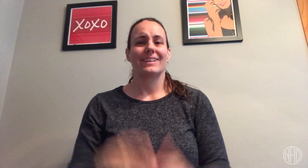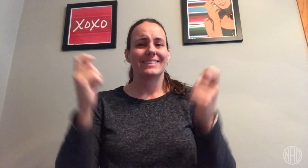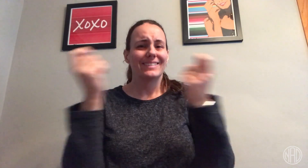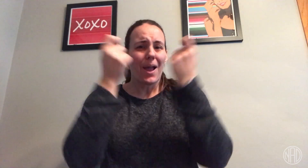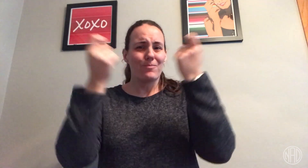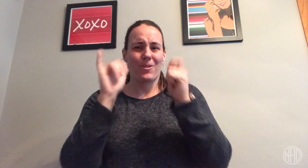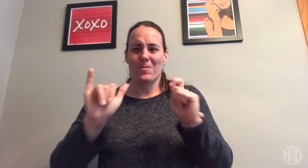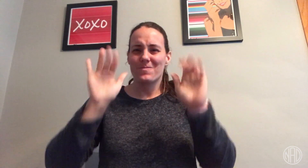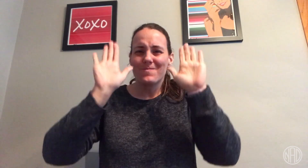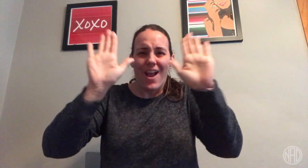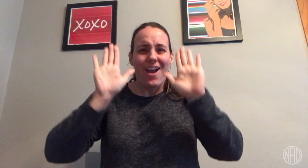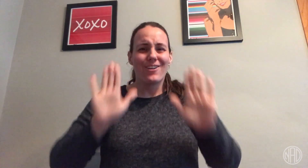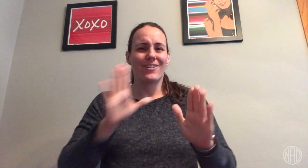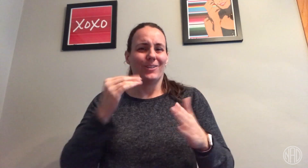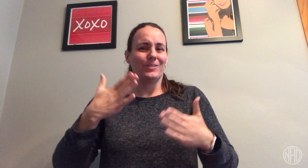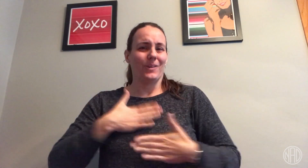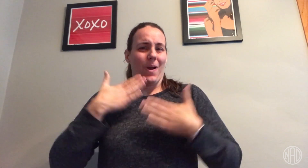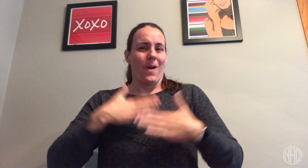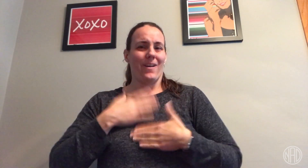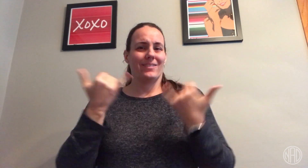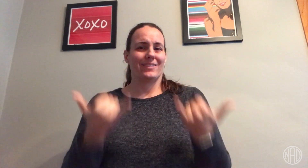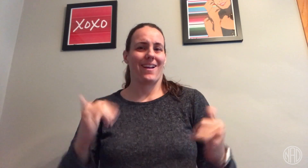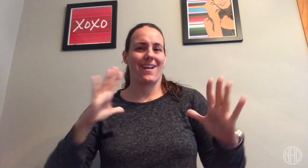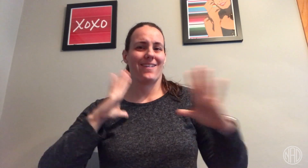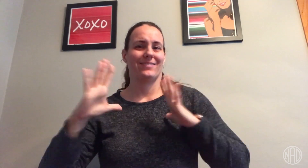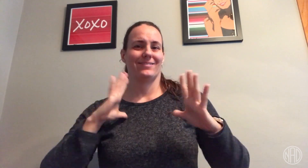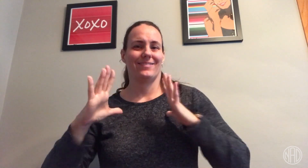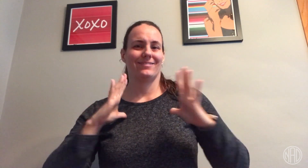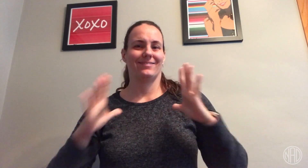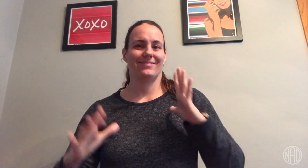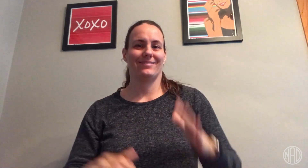Celebrate the wonder and the joy of the Holiday Season.